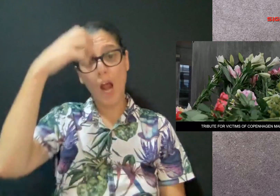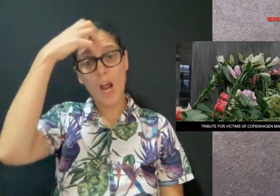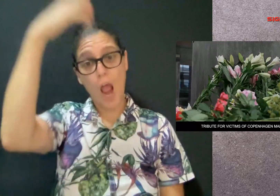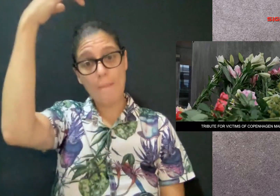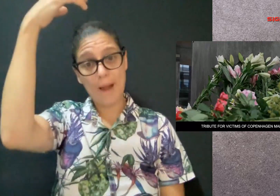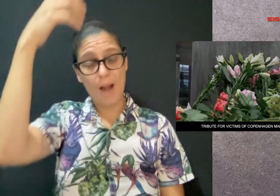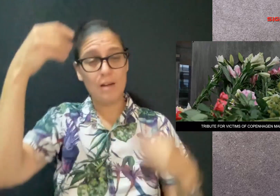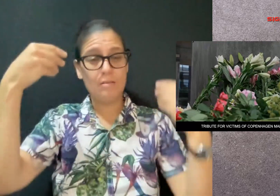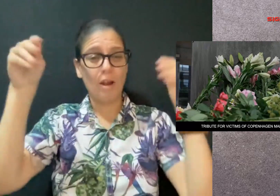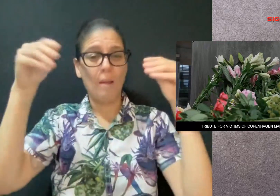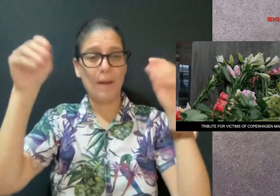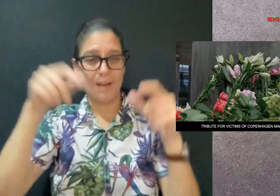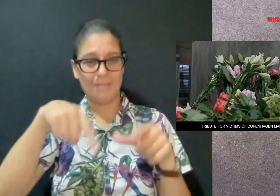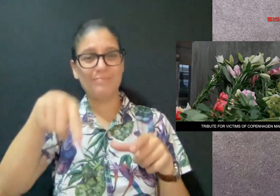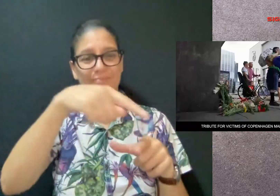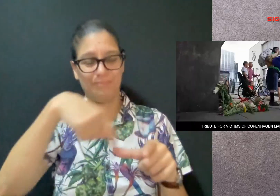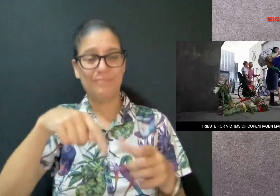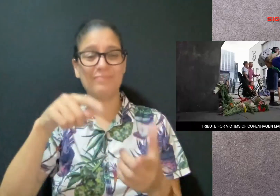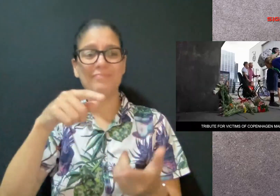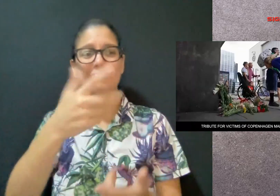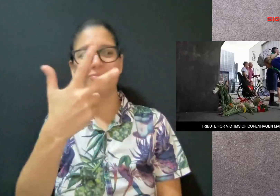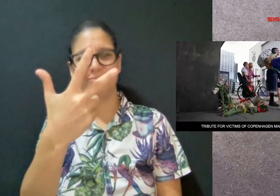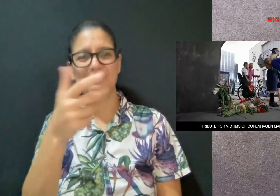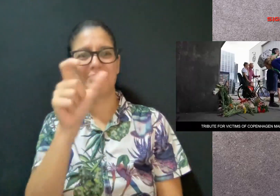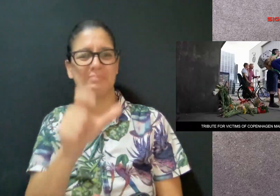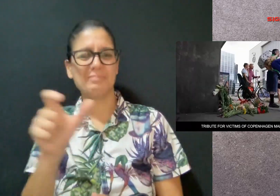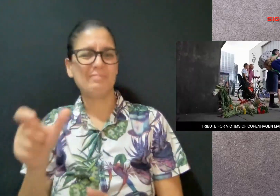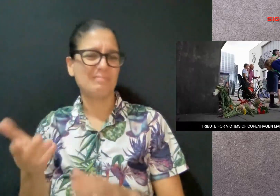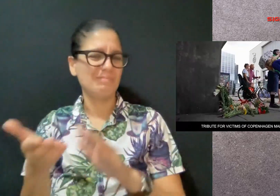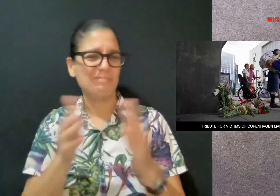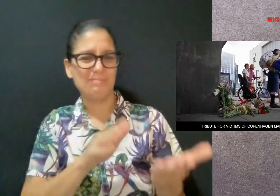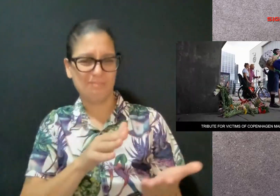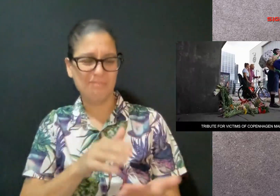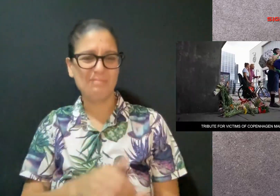in front of the Copenhagen mall where three people were killed